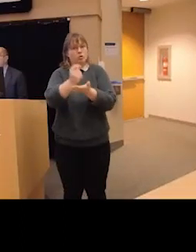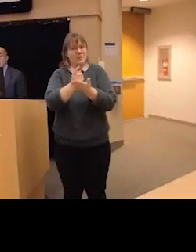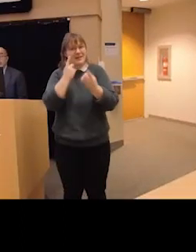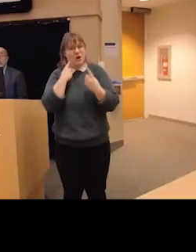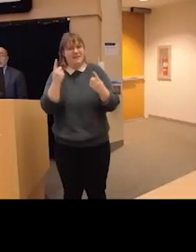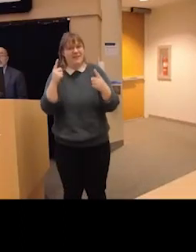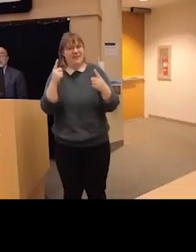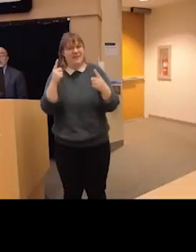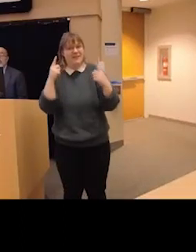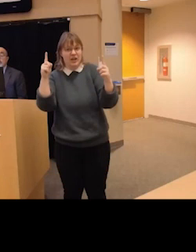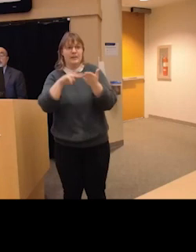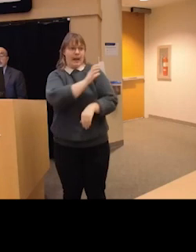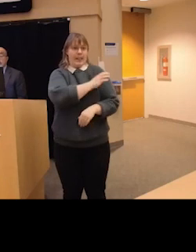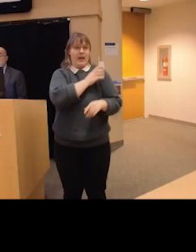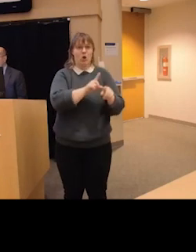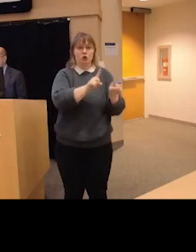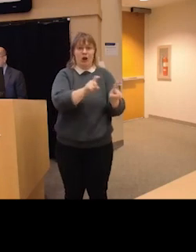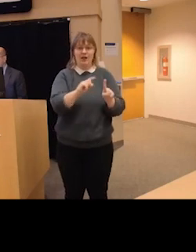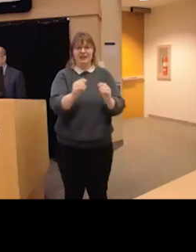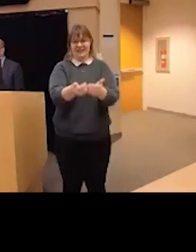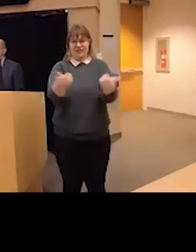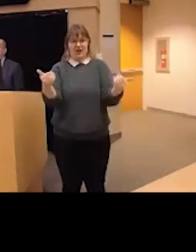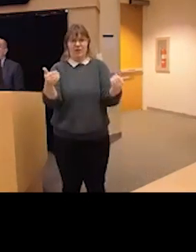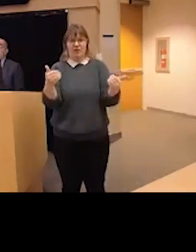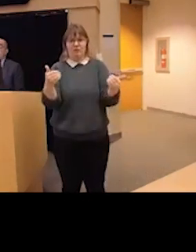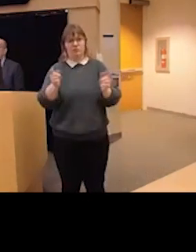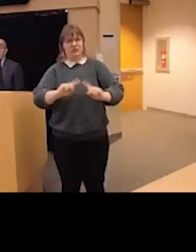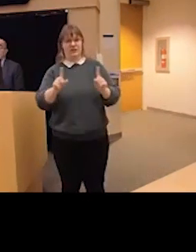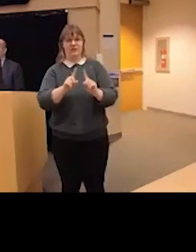in clinical trials they separate from Placebo um doesn't matter what it is an injection a